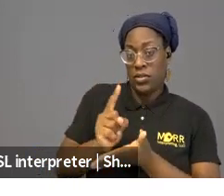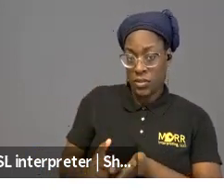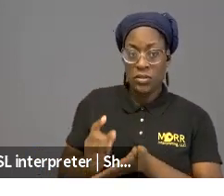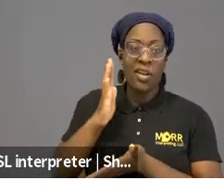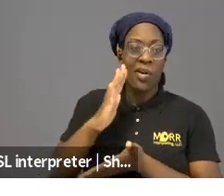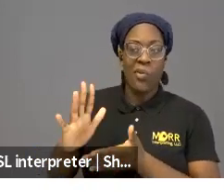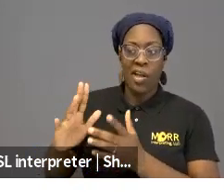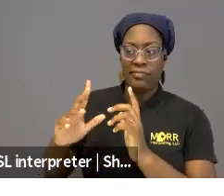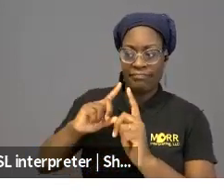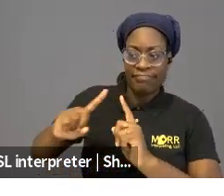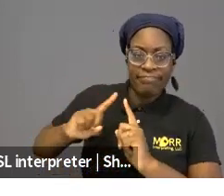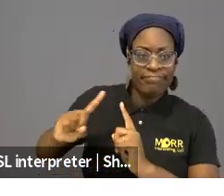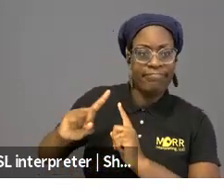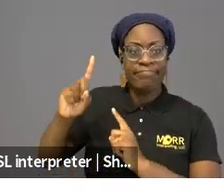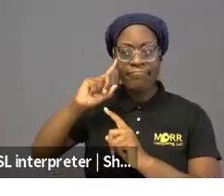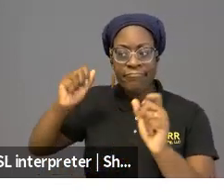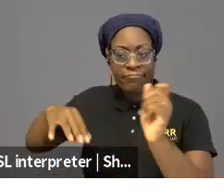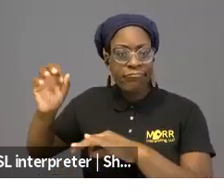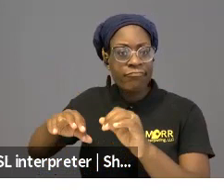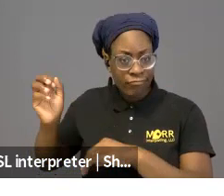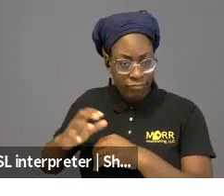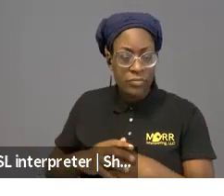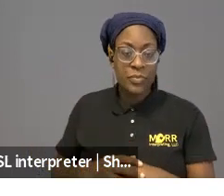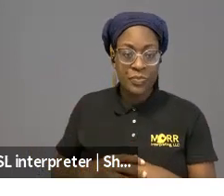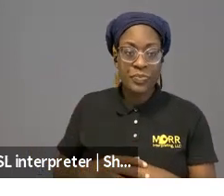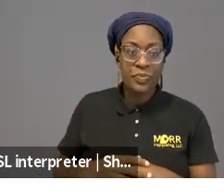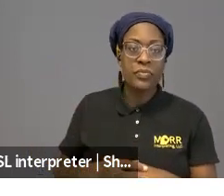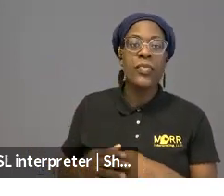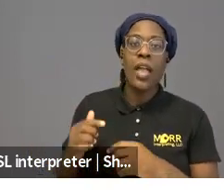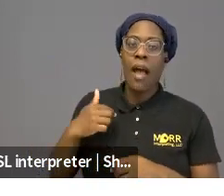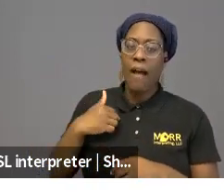and myself. I call these "retreats" in quotes because they aren't really a break from work,